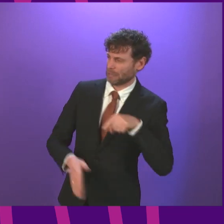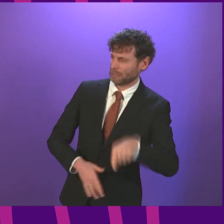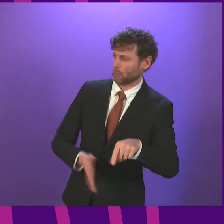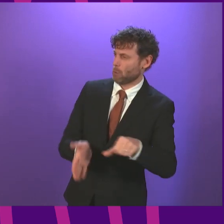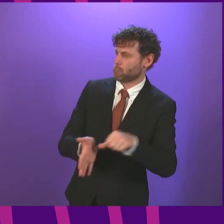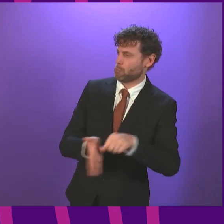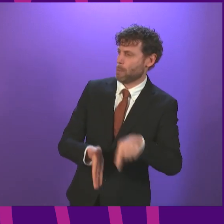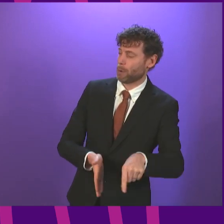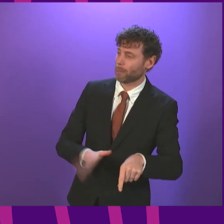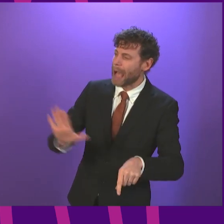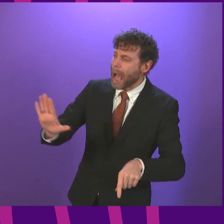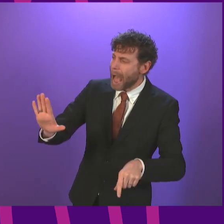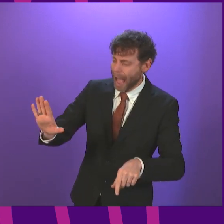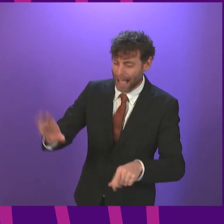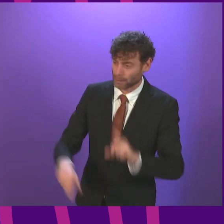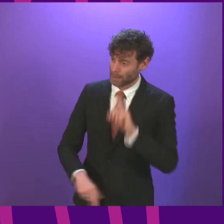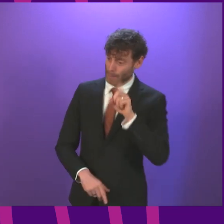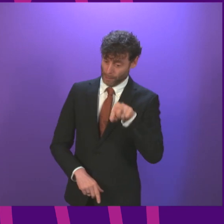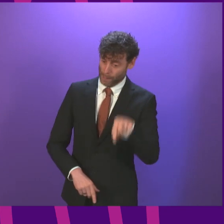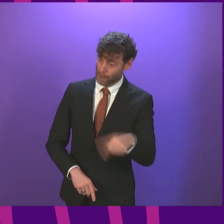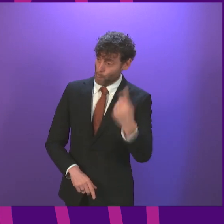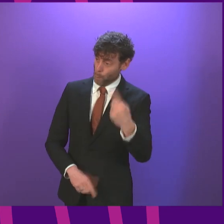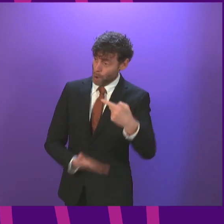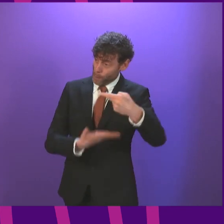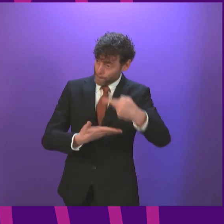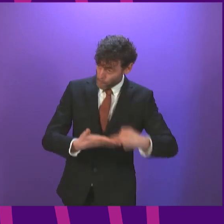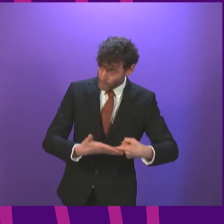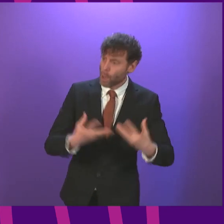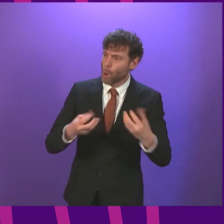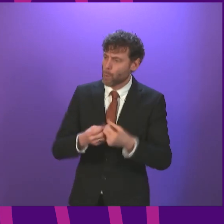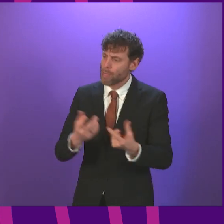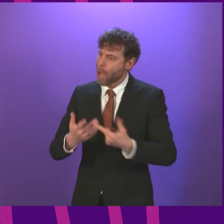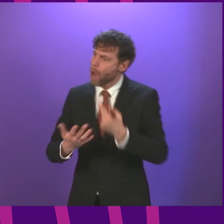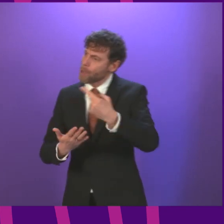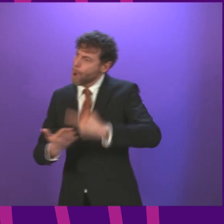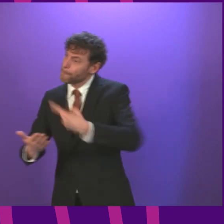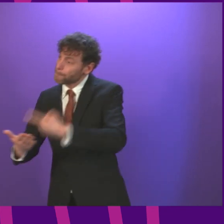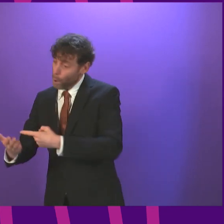that we have set, but we have to look at our policies in the round and ask whether they are meeting those ambitions.